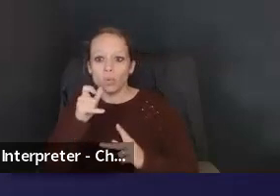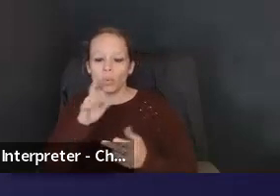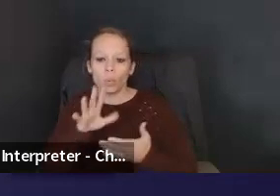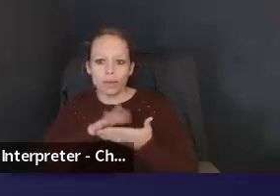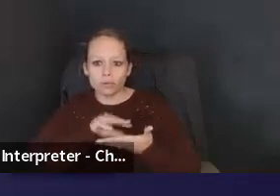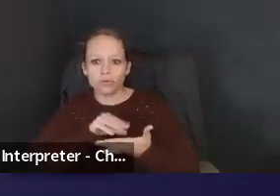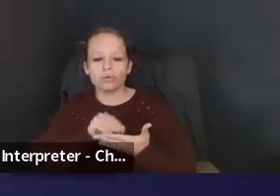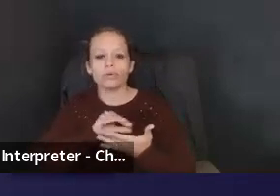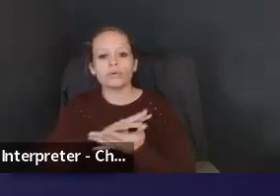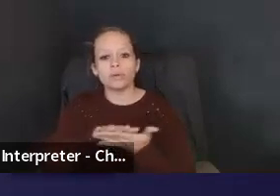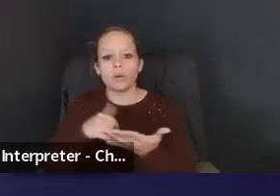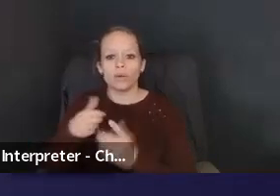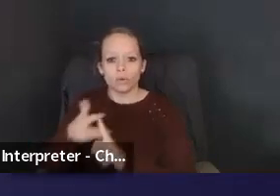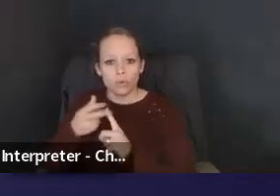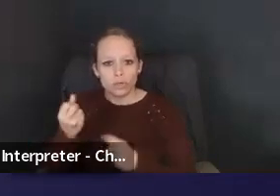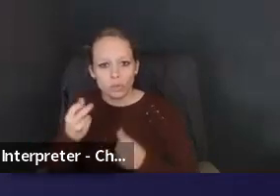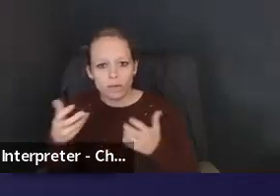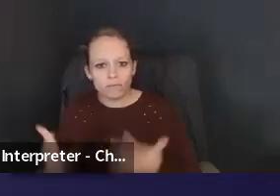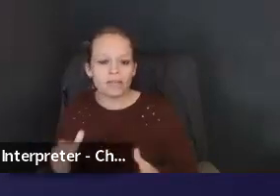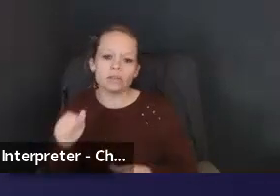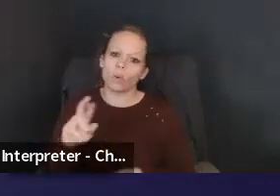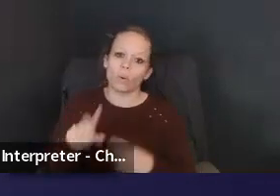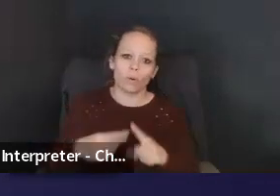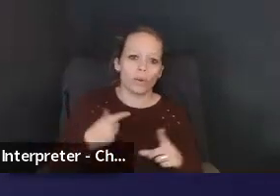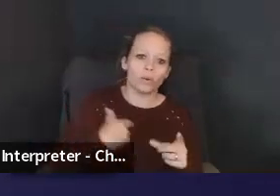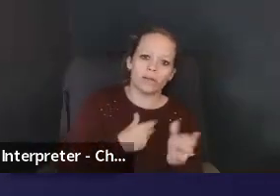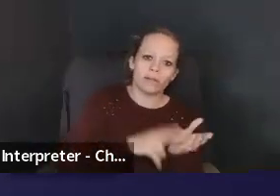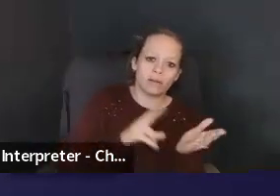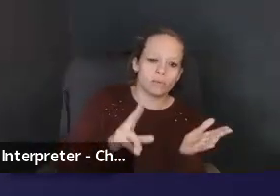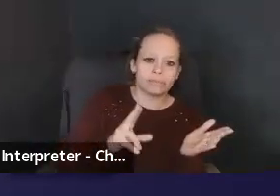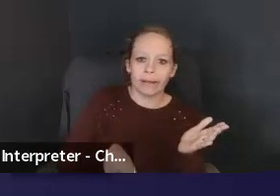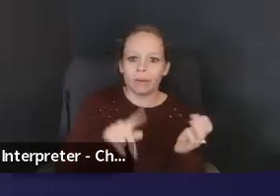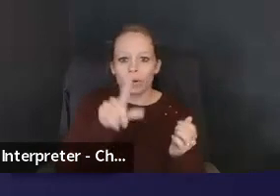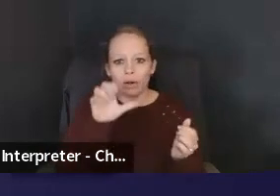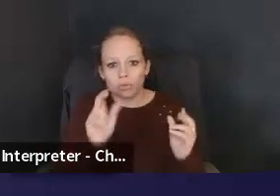our participants have attained the outcome that we want them to, etc. The management structure